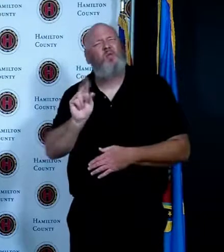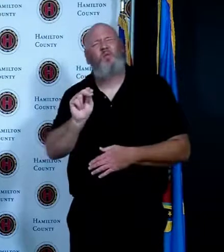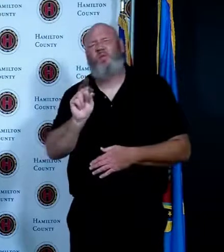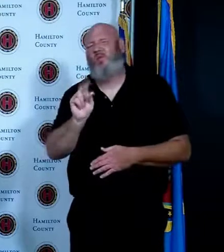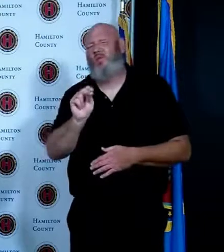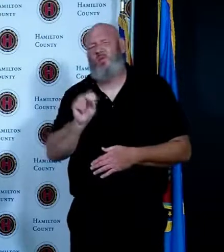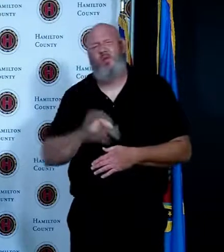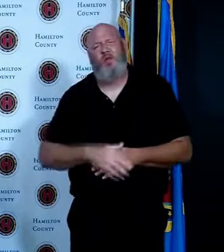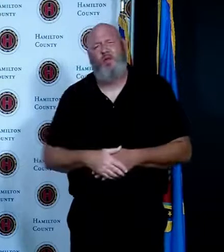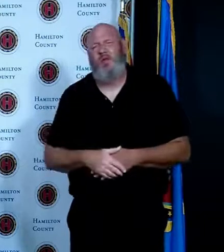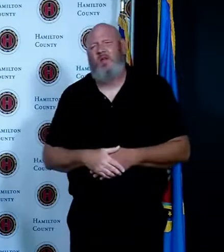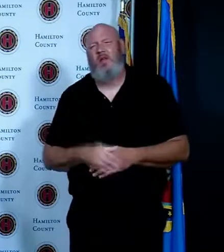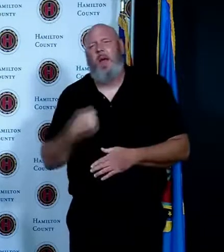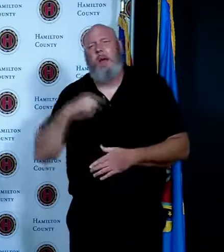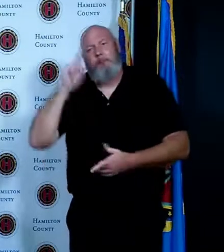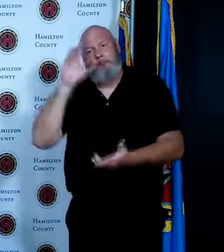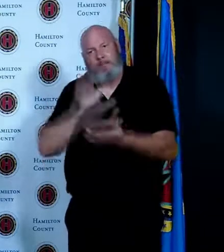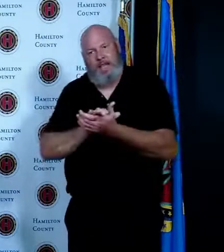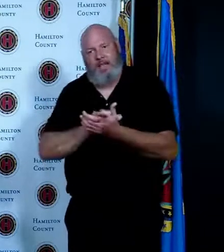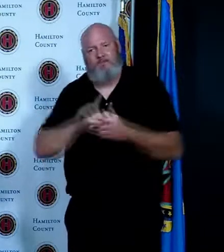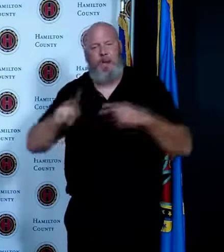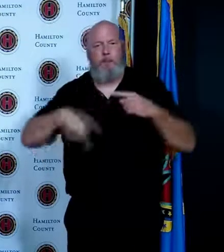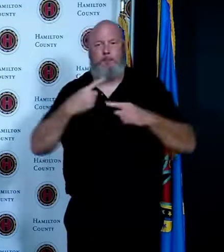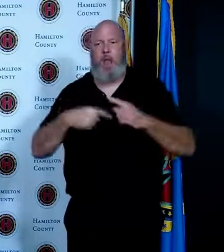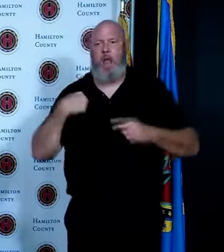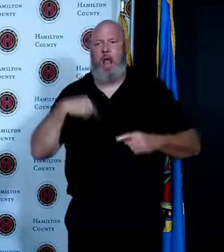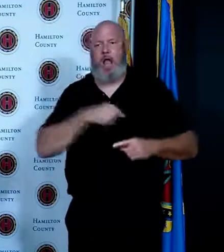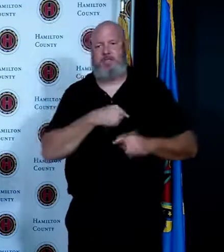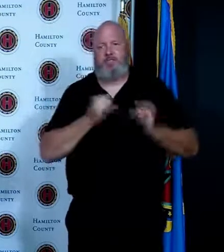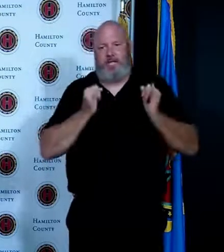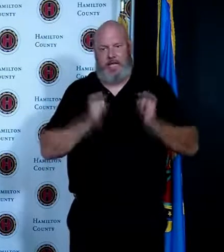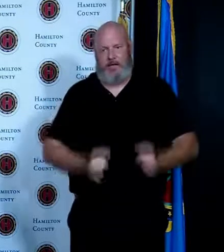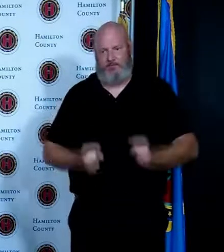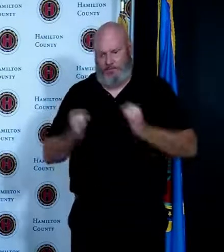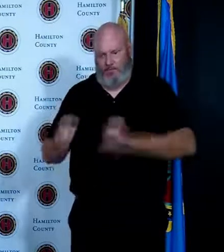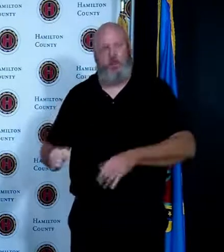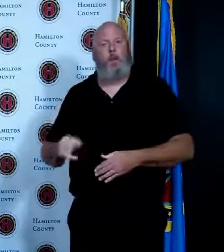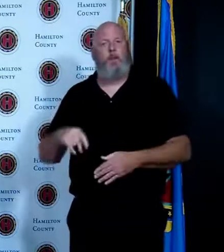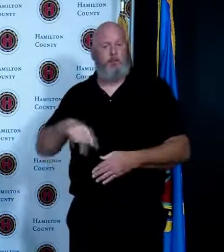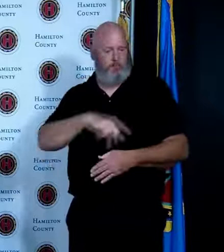about us as individuals taking personal responsibility and following the new